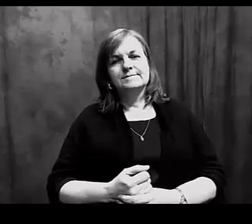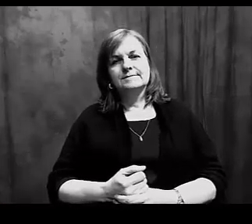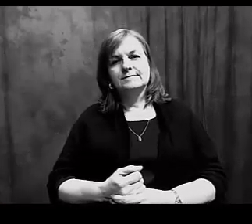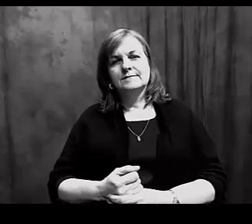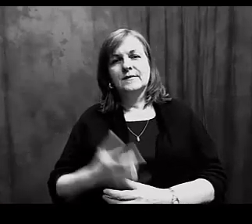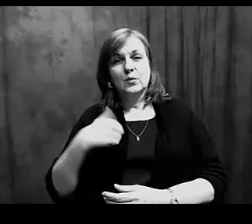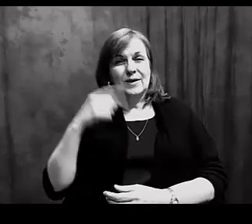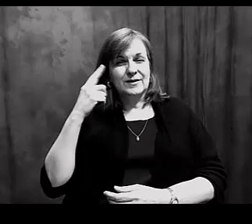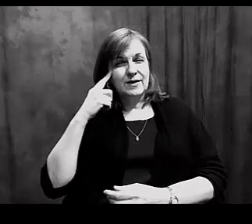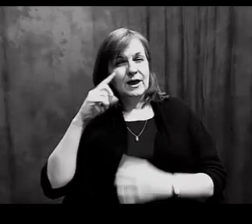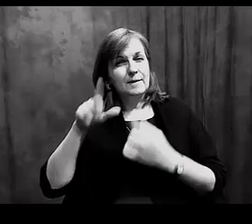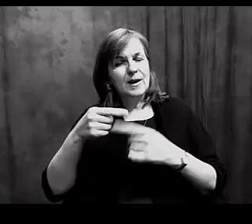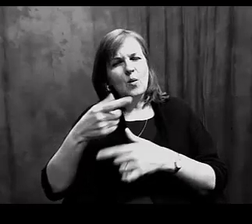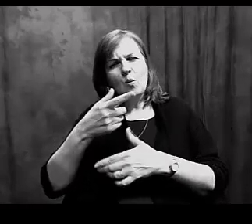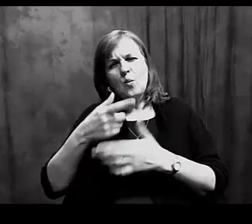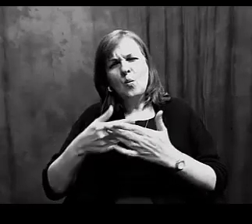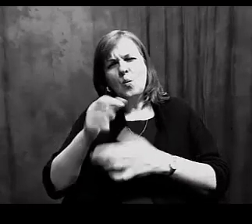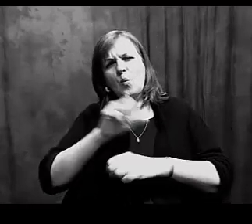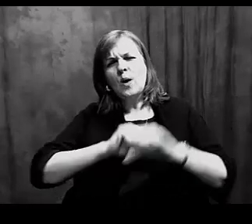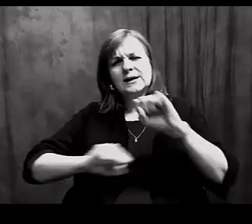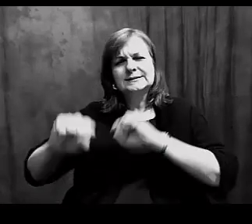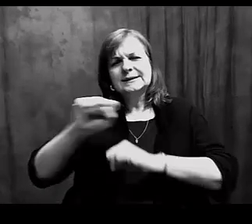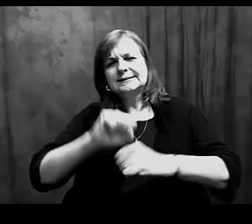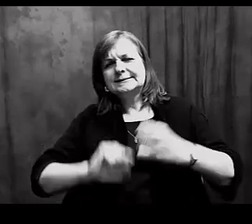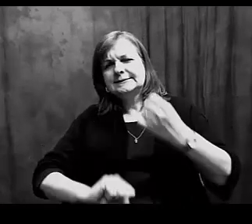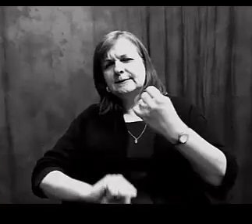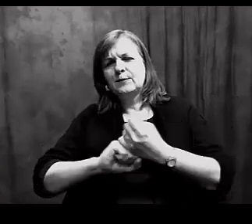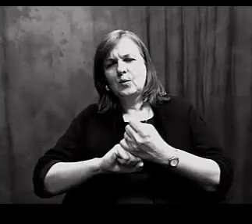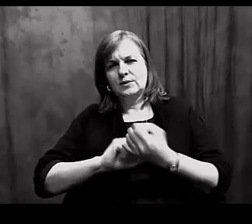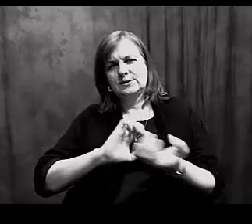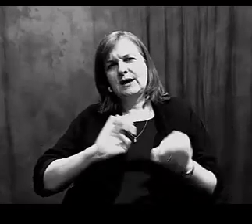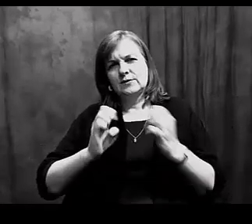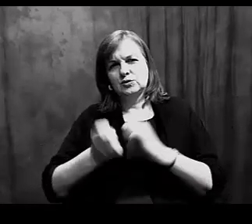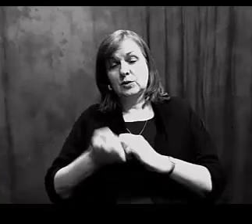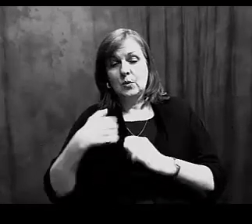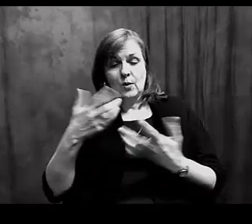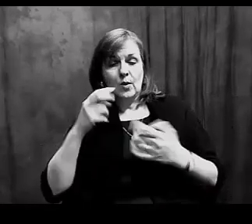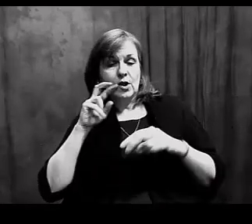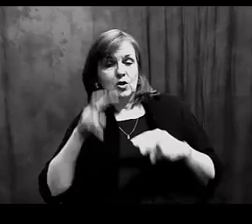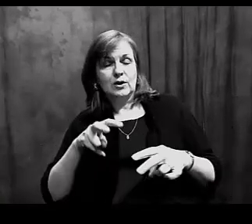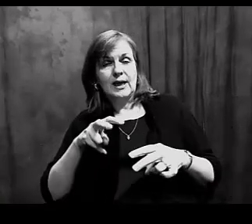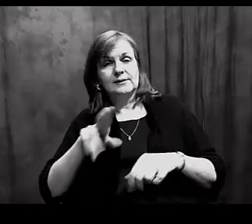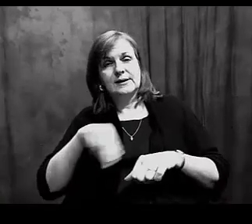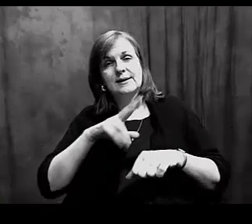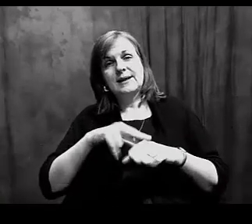but what we look at is the science behind it in this class so what we want to look at